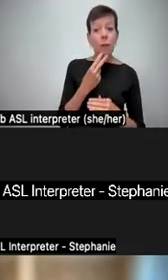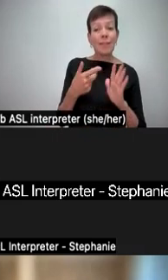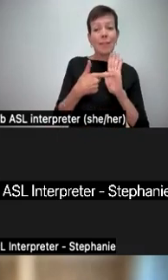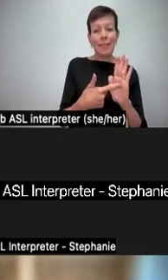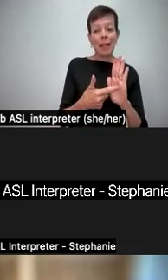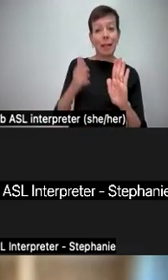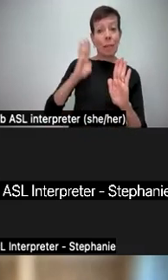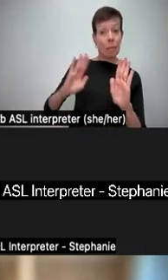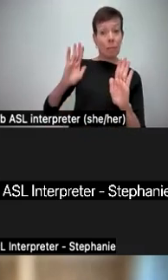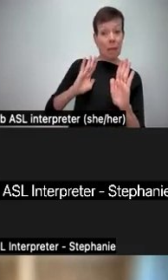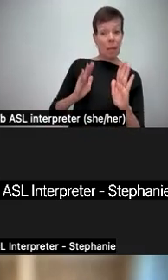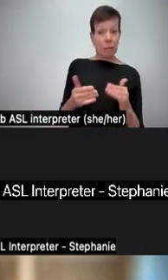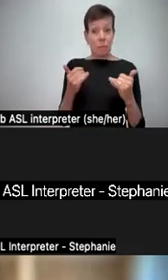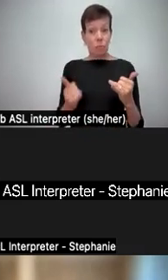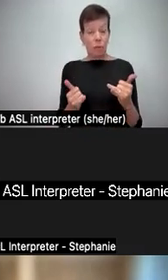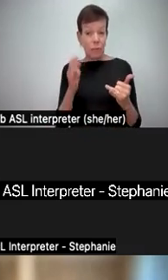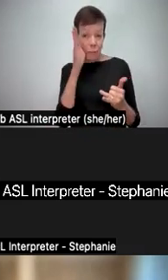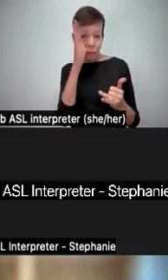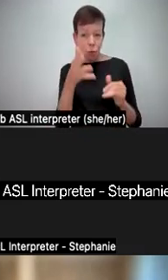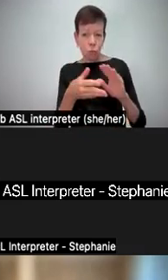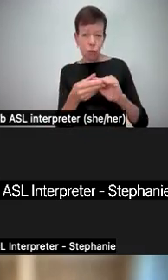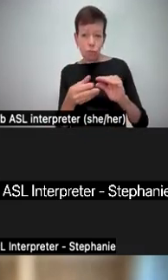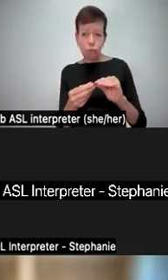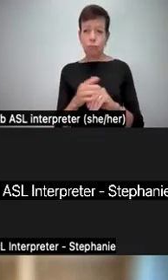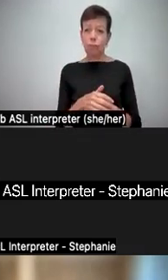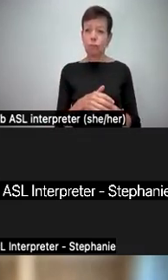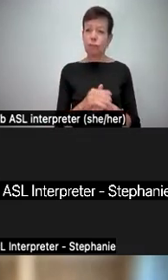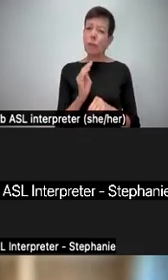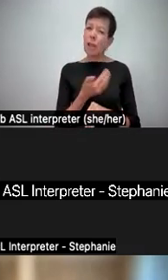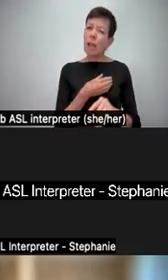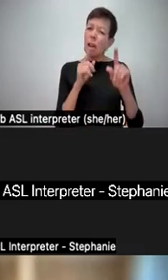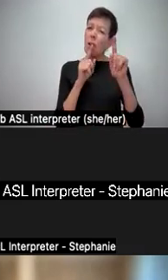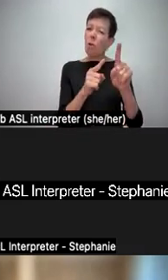intent is to foster meaningful connections and dialog between artists and communities,